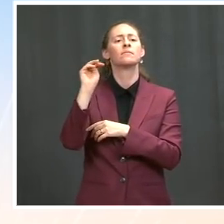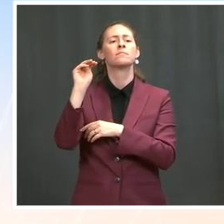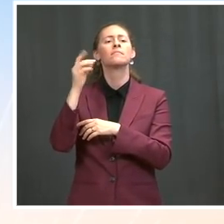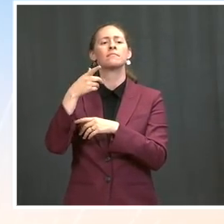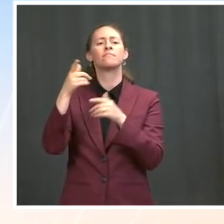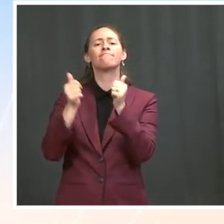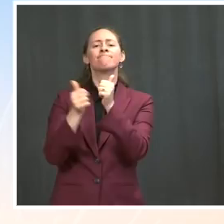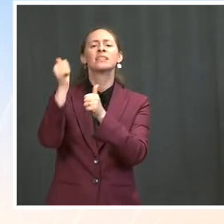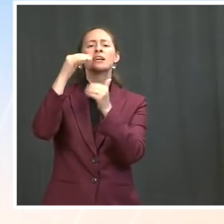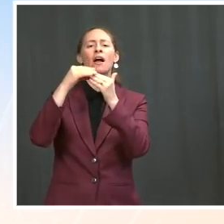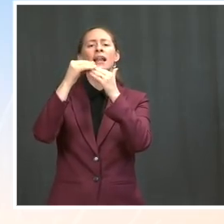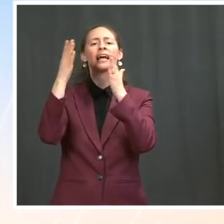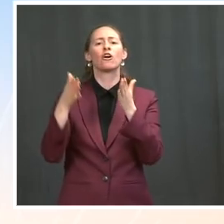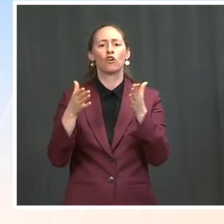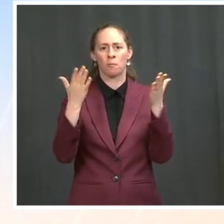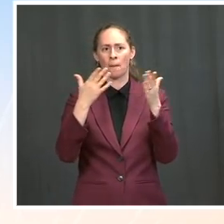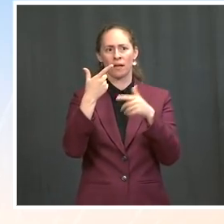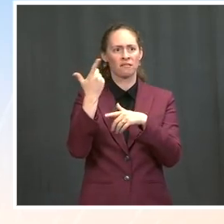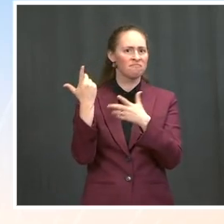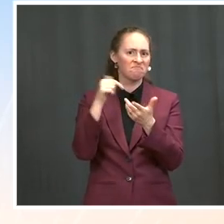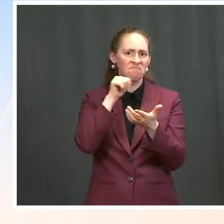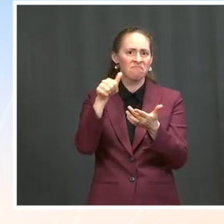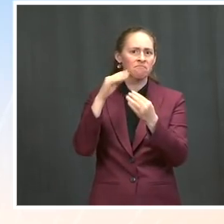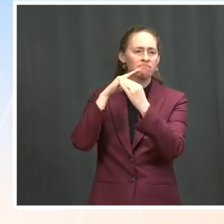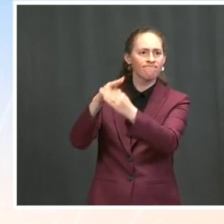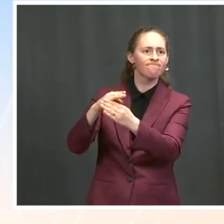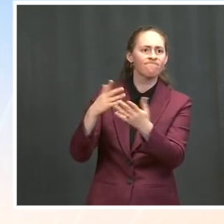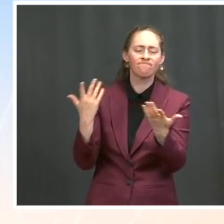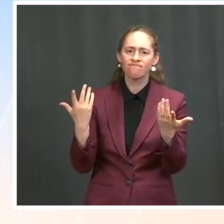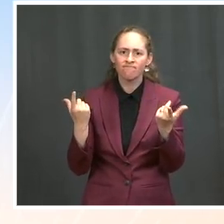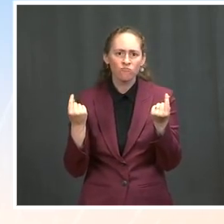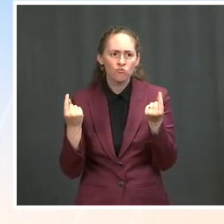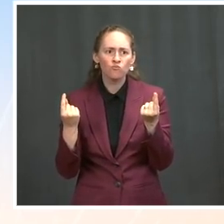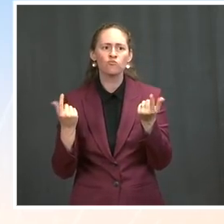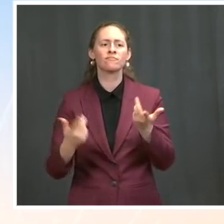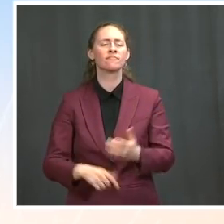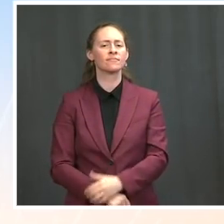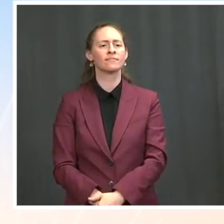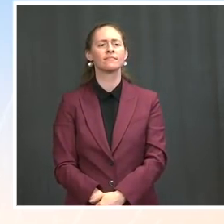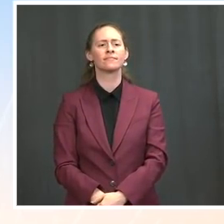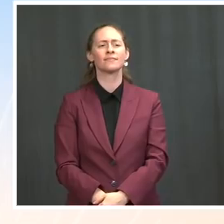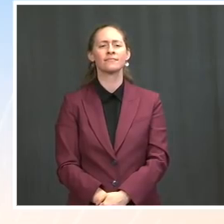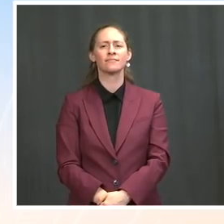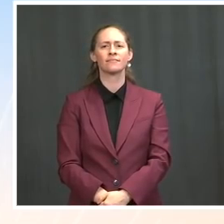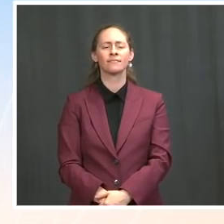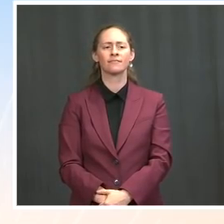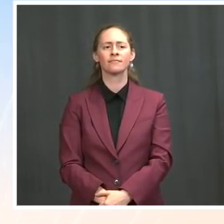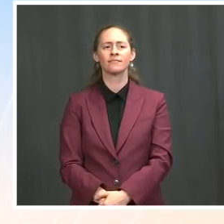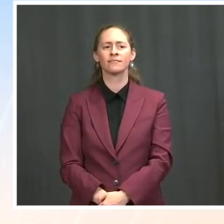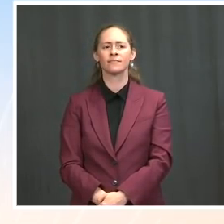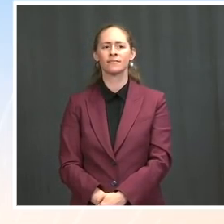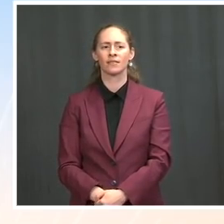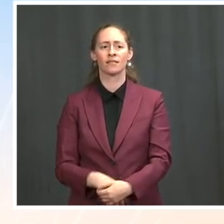So are you confident you have the votes in Congress to relieve sanctions and reenter the nuclear deal? Ms. Psaki: Well, there isn't even a deal yet, right?